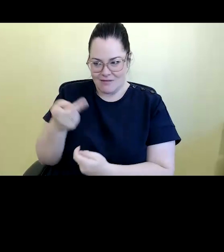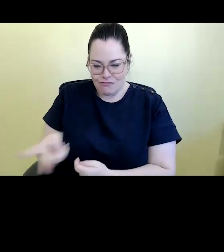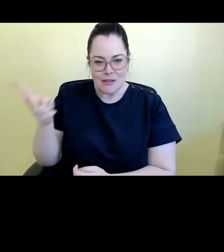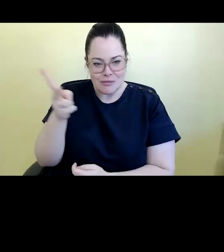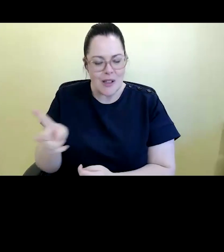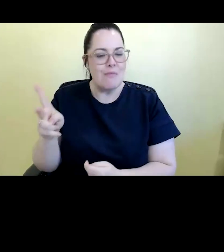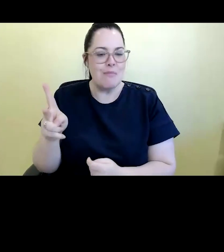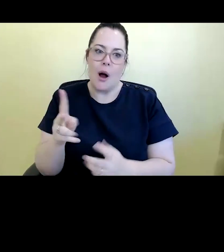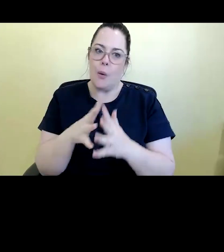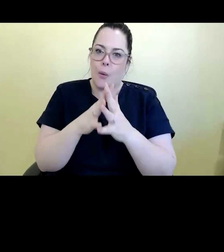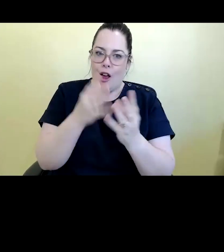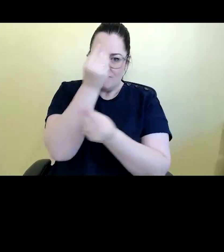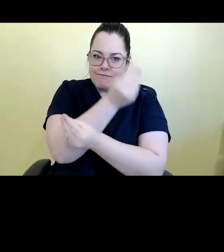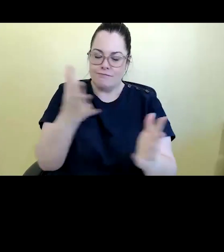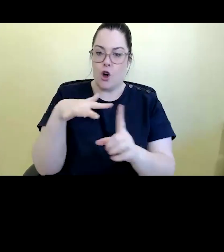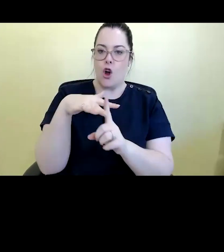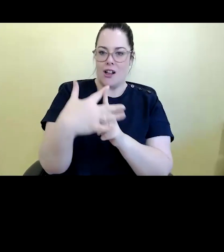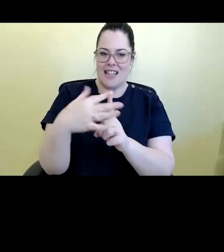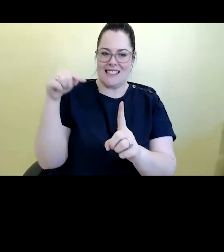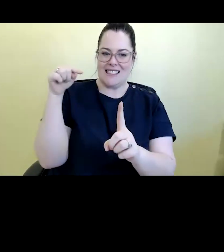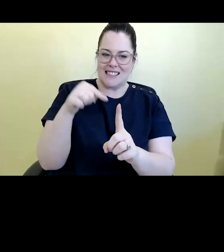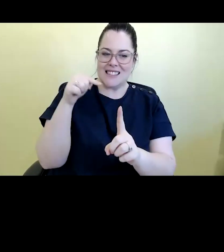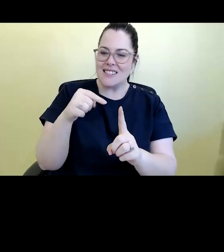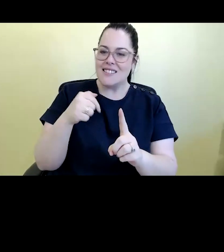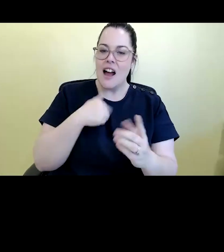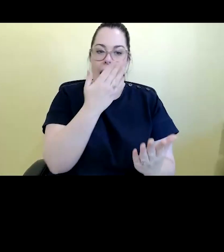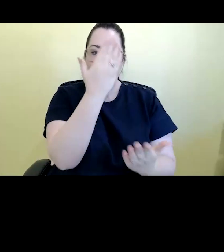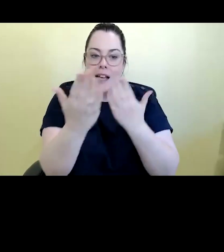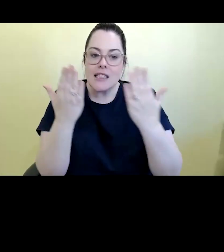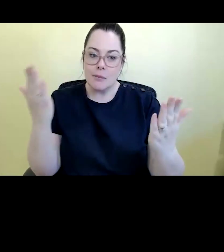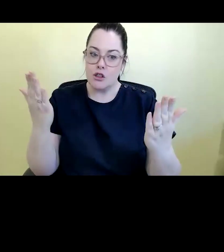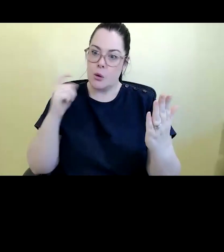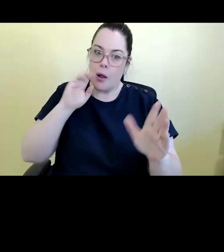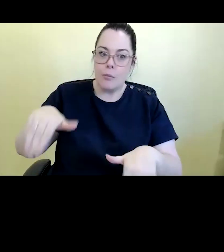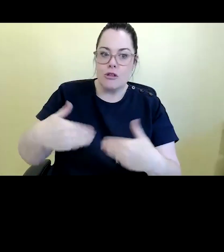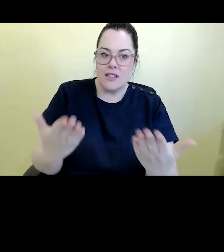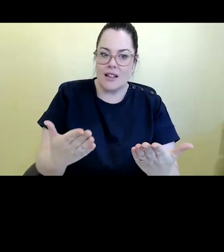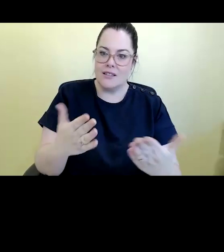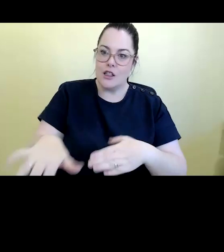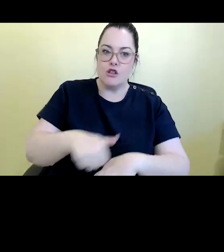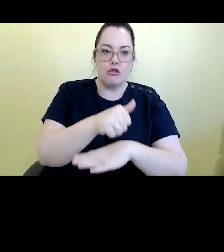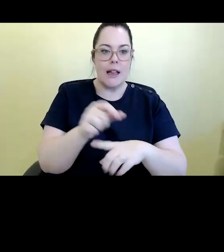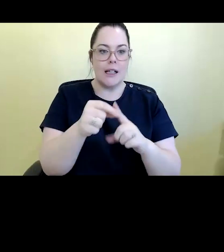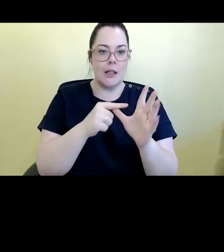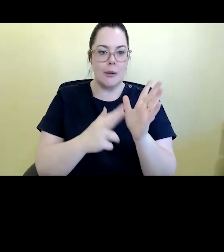important. Context that is. The exhibition been presented in the Australia pavilion,